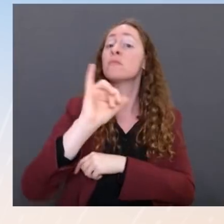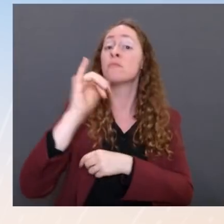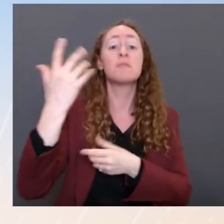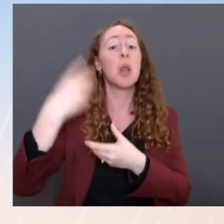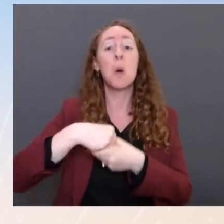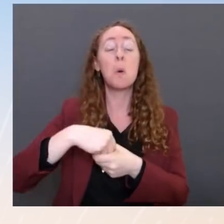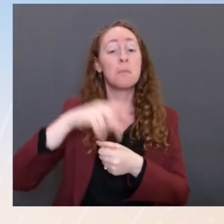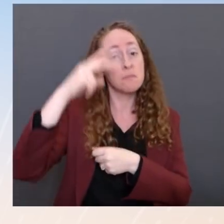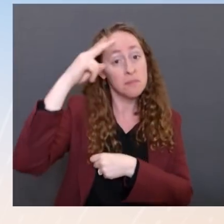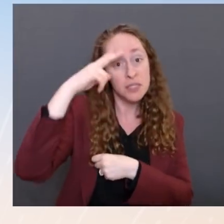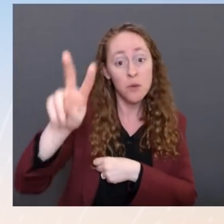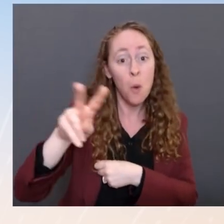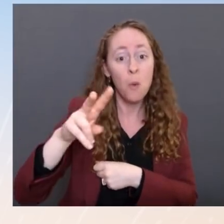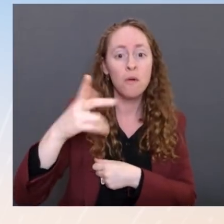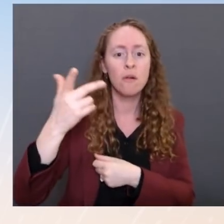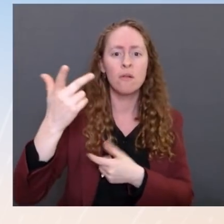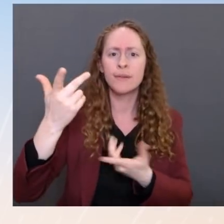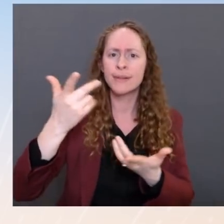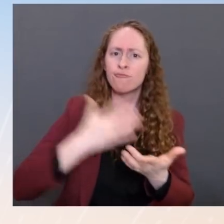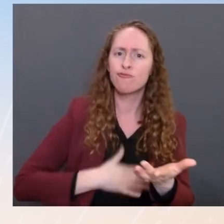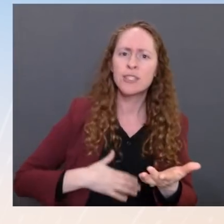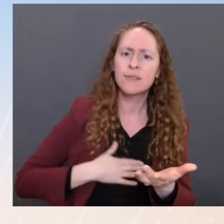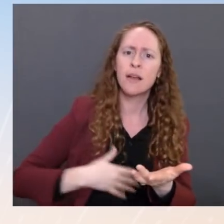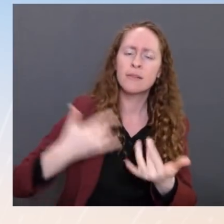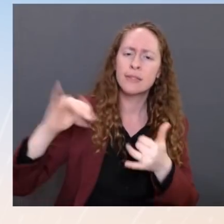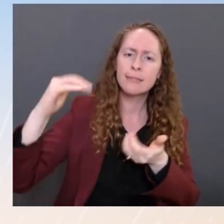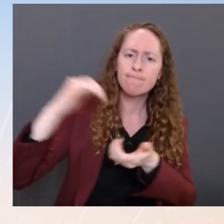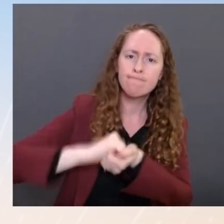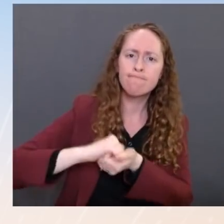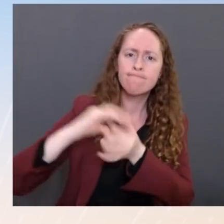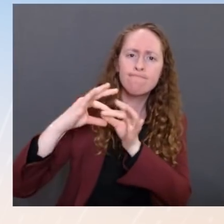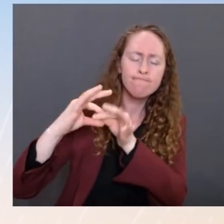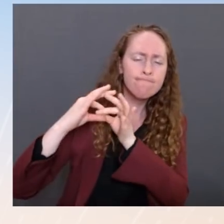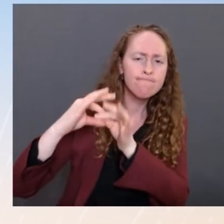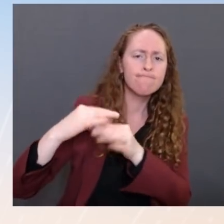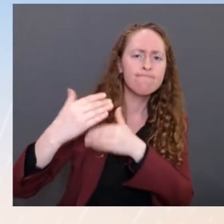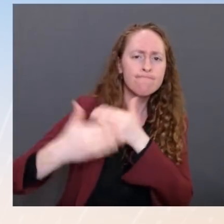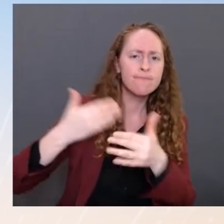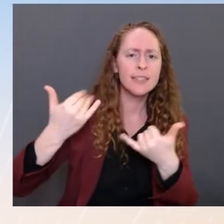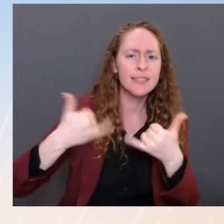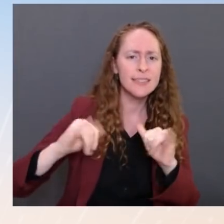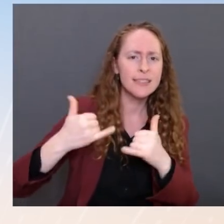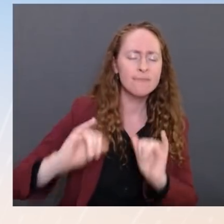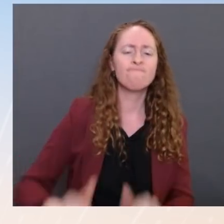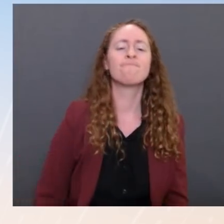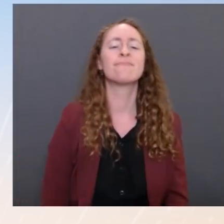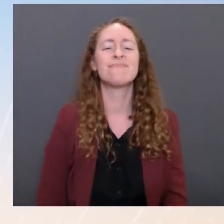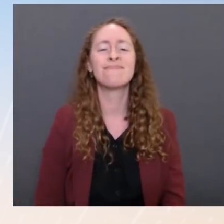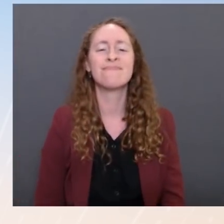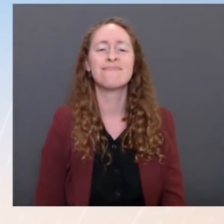for the Summit of the Americas, Christopher Dodd, will travel to Mexico later this month to further discuss preparations for the summit.